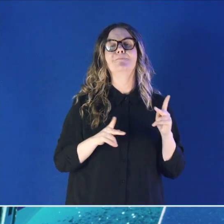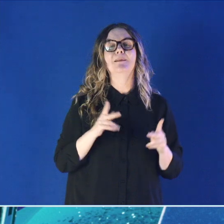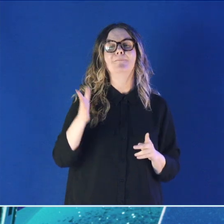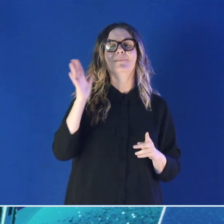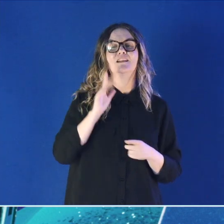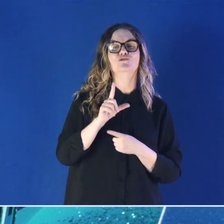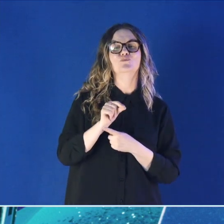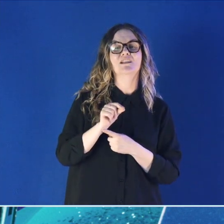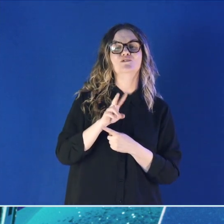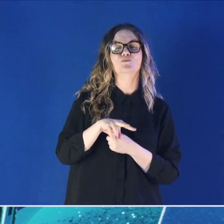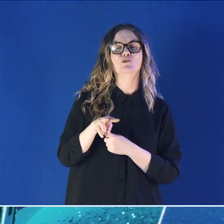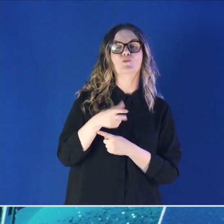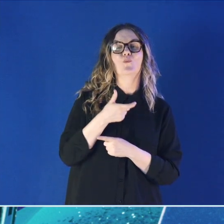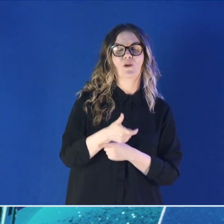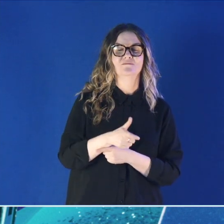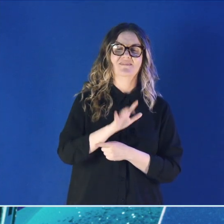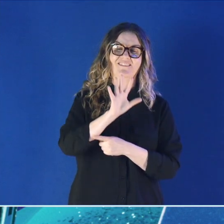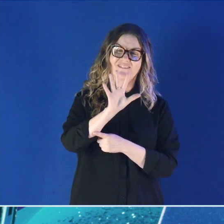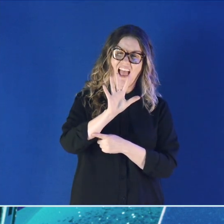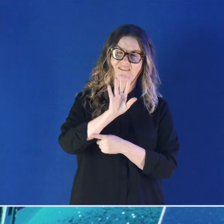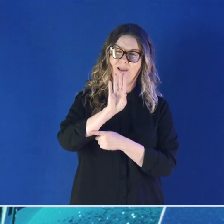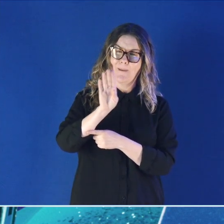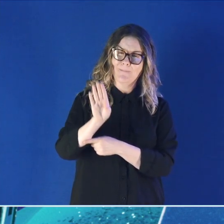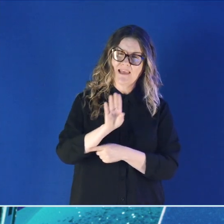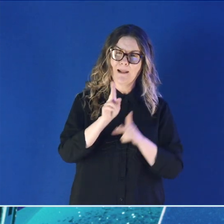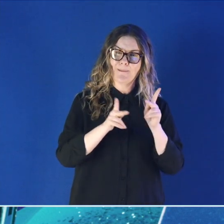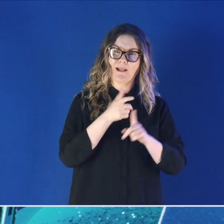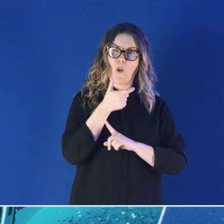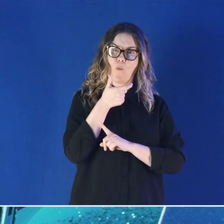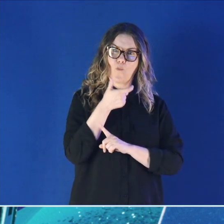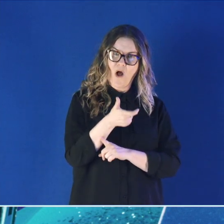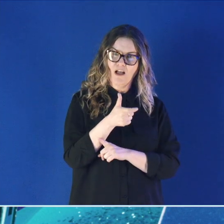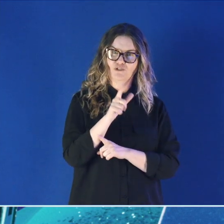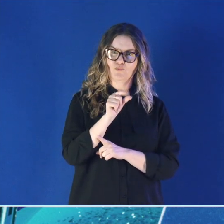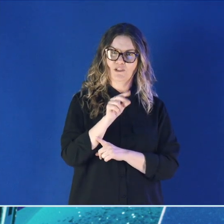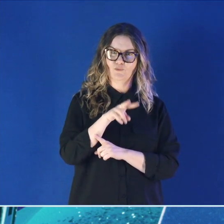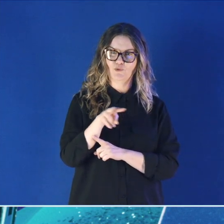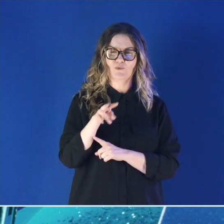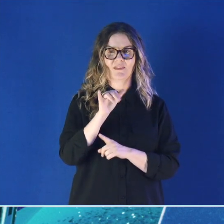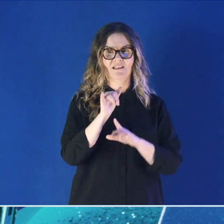It's 5/9 of the world were uniquely watching this.